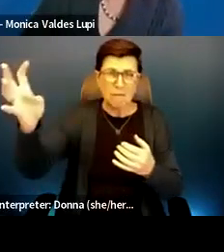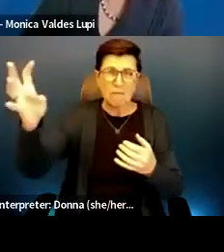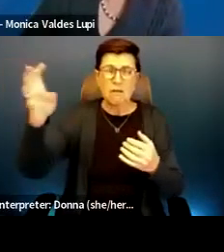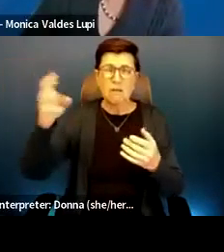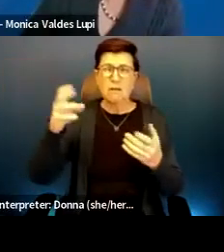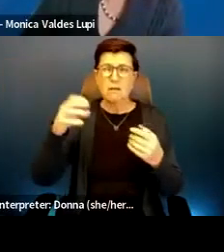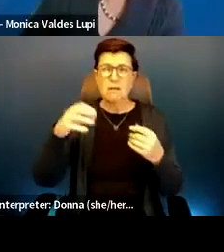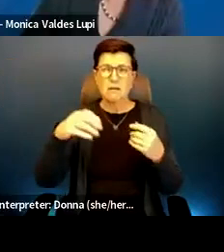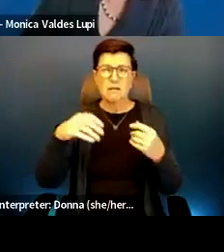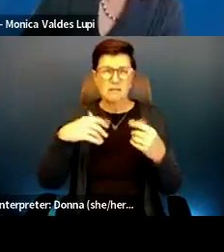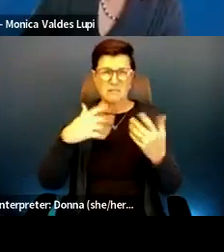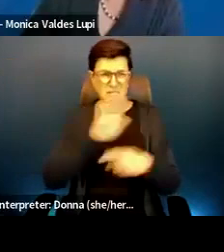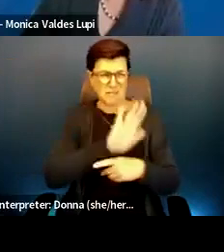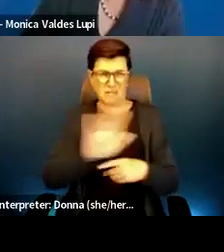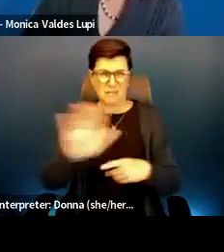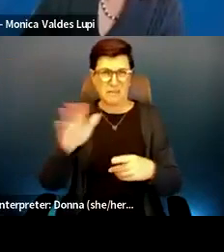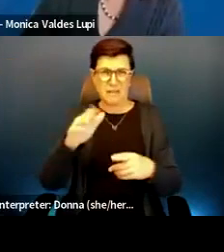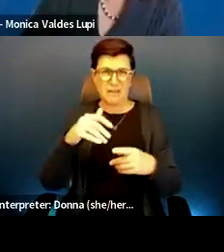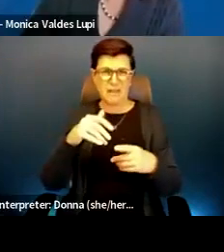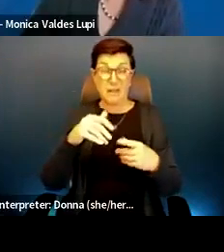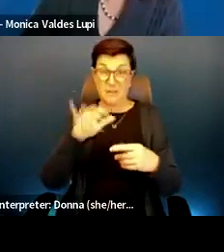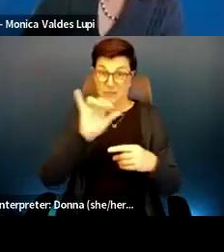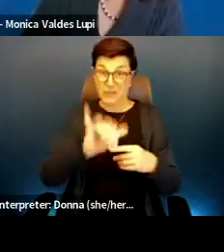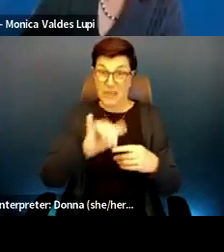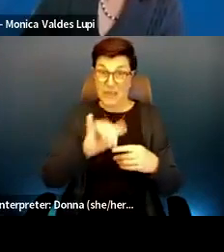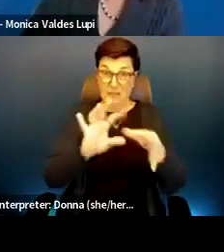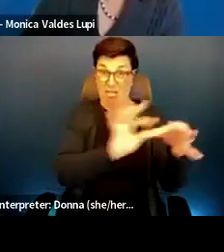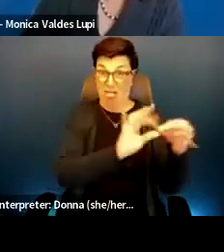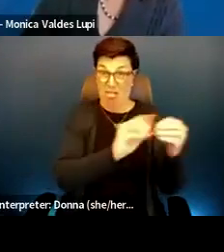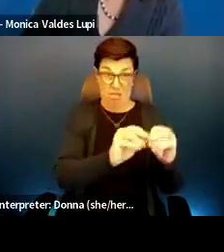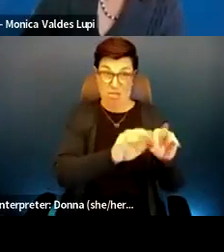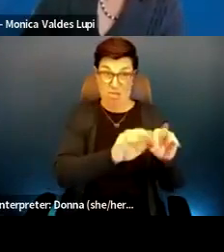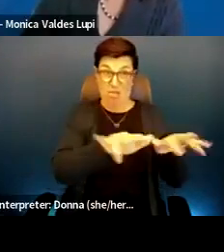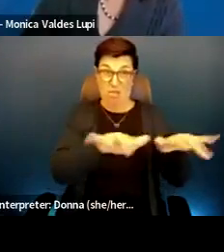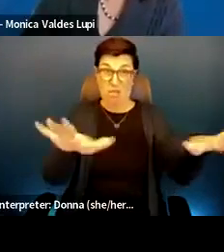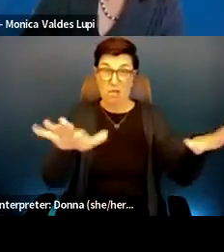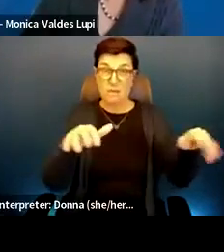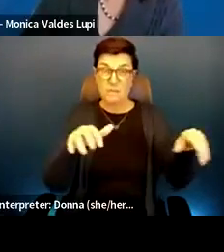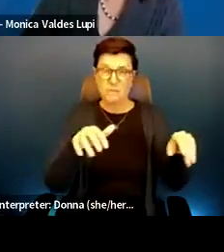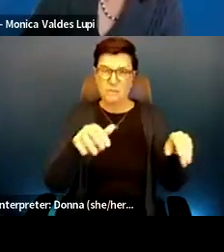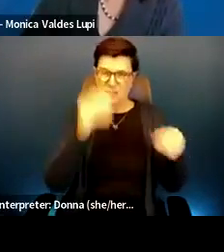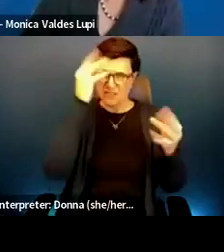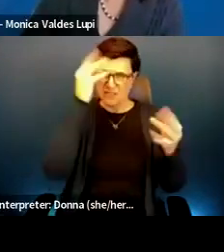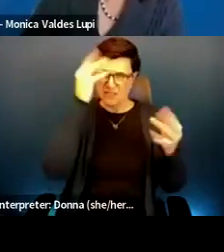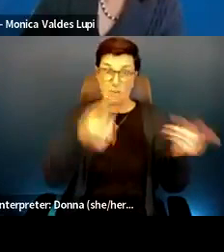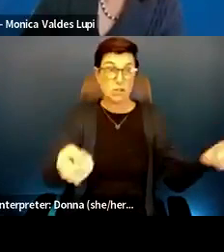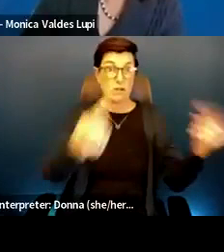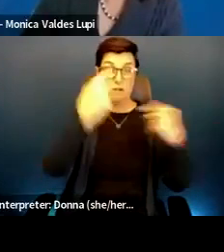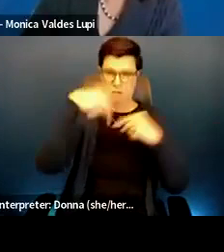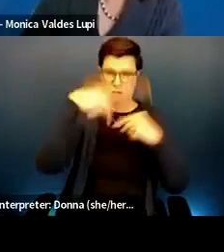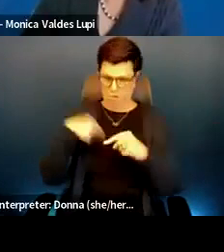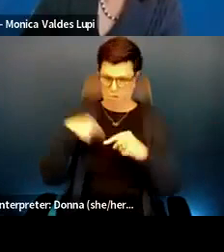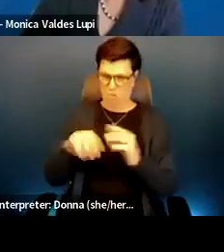in some way and fed back into this information morass in a way that can really be undermining people's ability